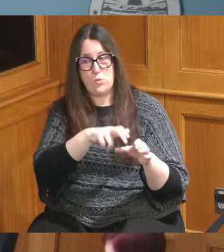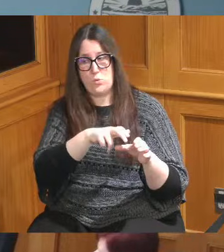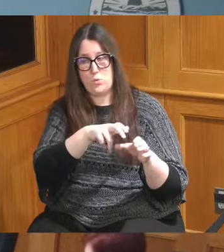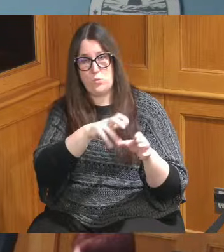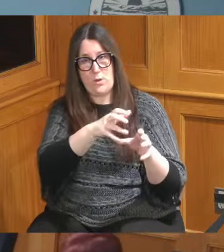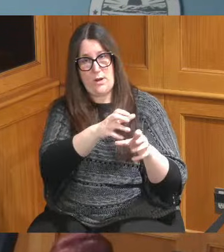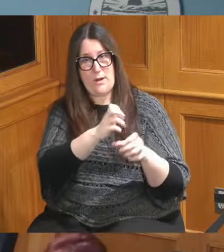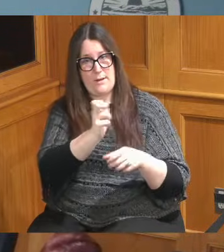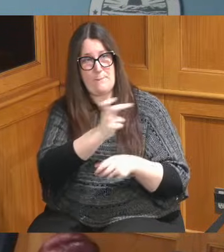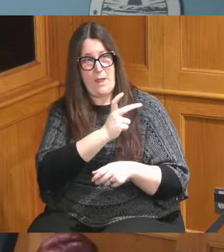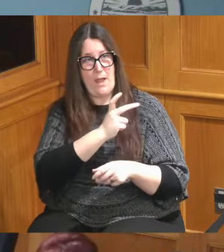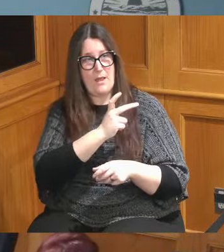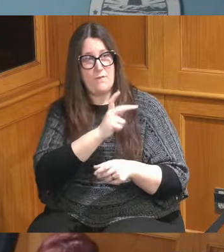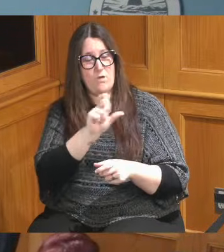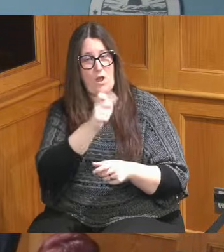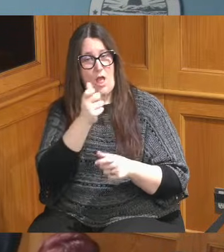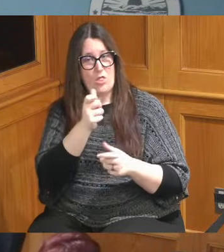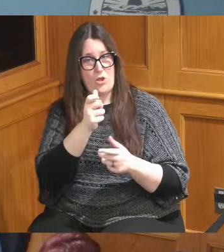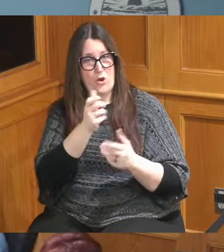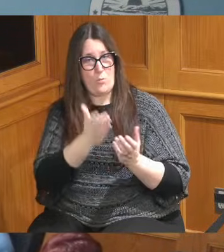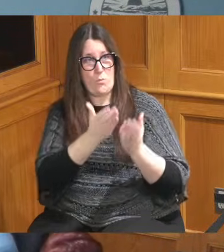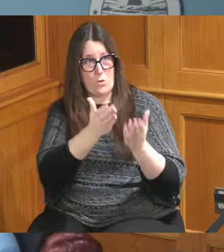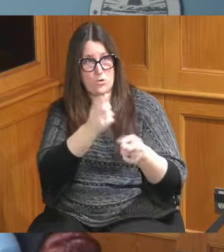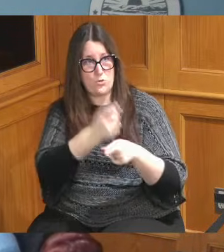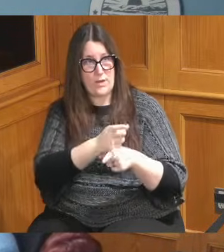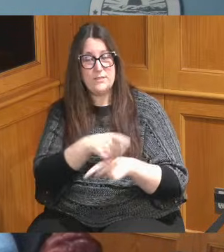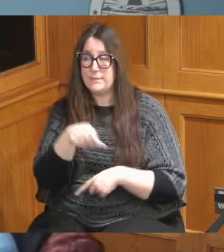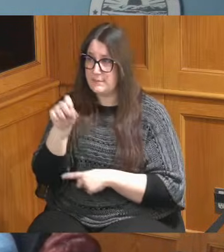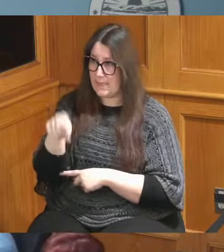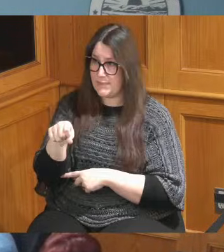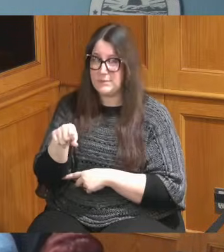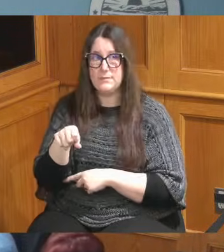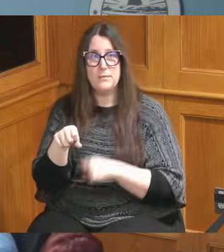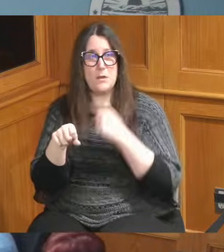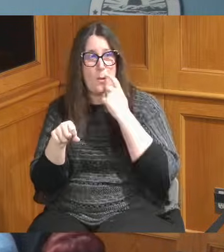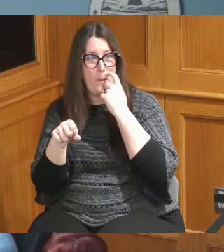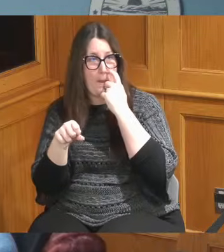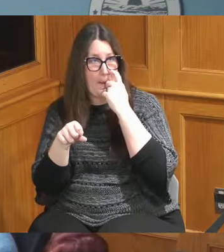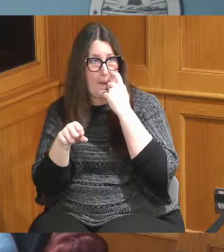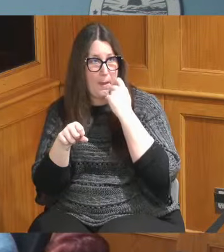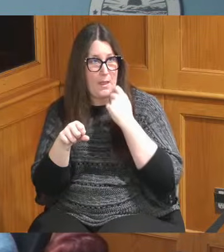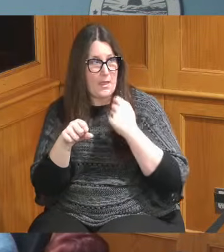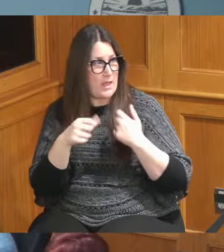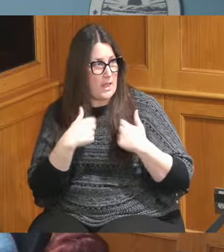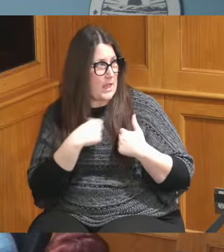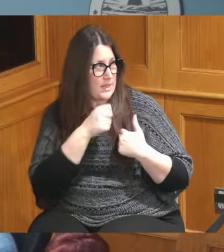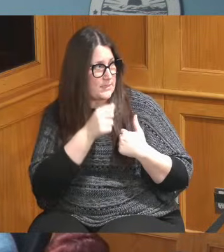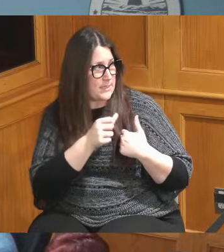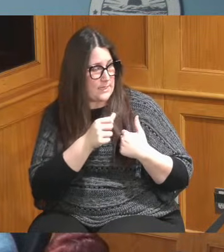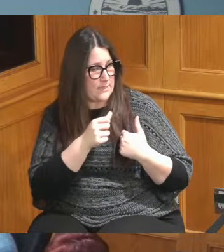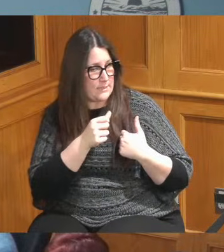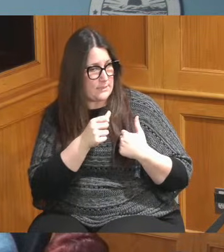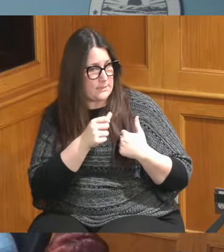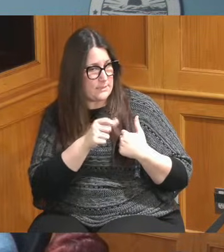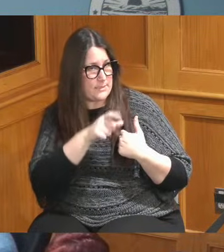the different motion on the table? Yes. Okay. even though I didn't speak what the motion was. So what